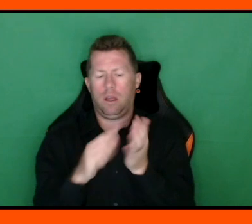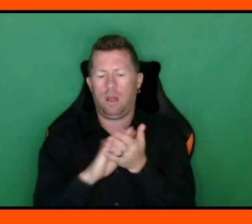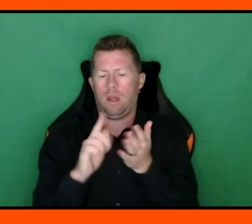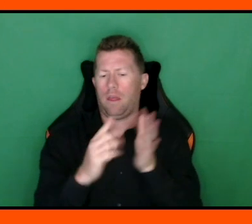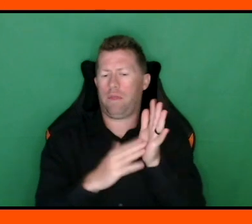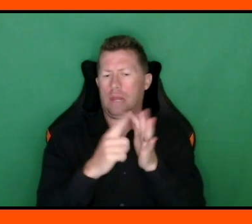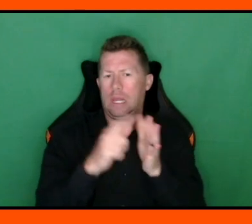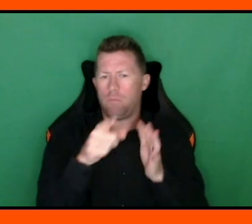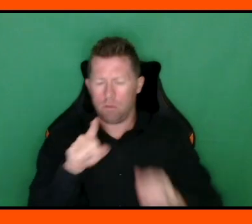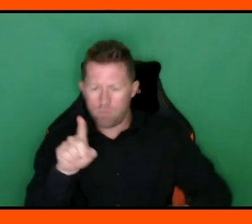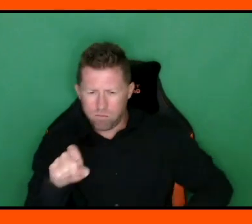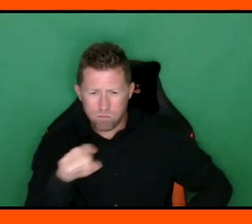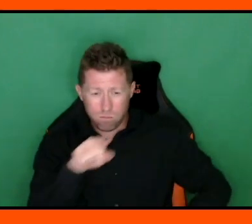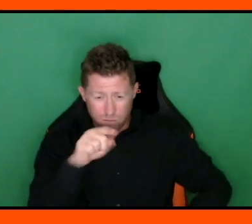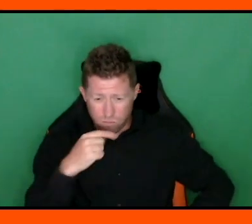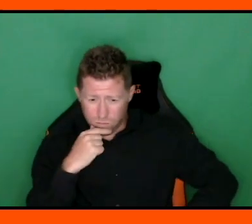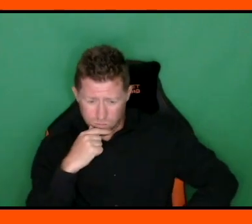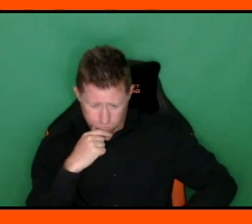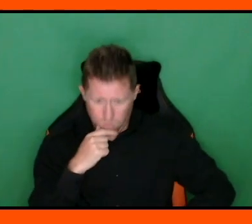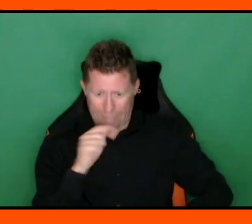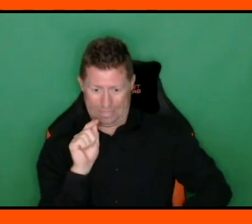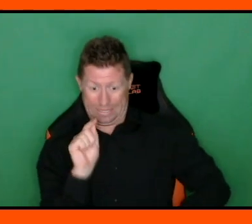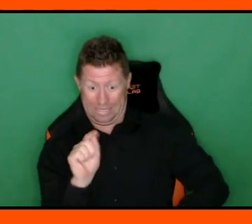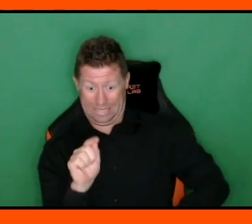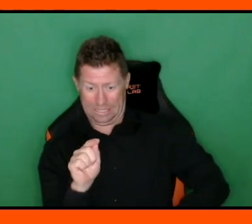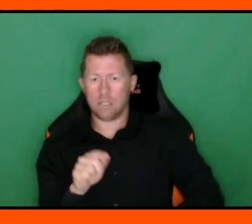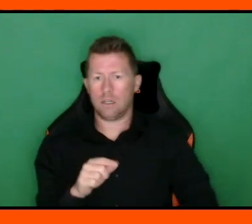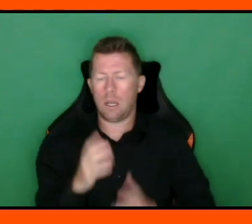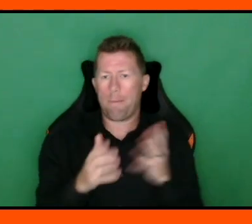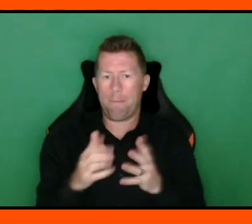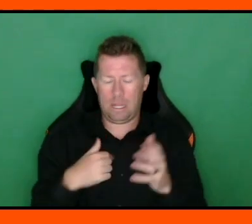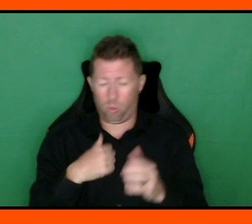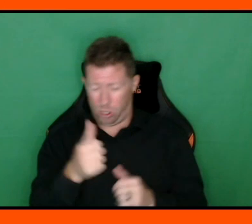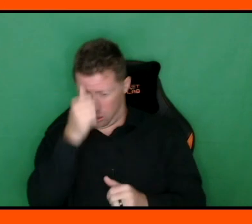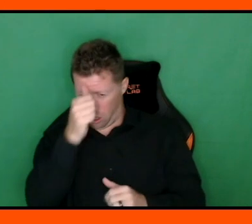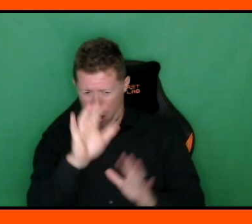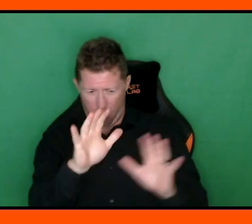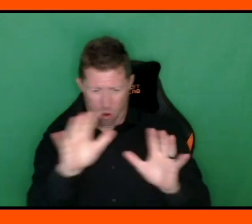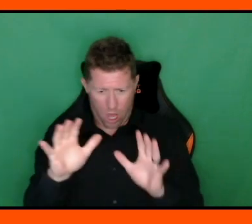and this helps us understand what’s coming in at a glance before we really drill into our in-depth review.